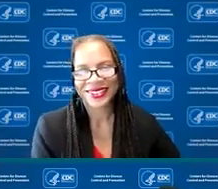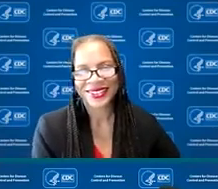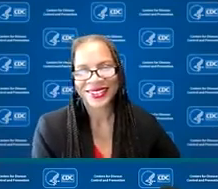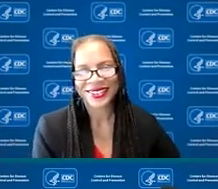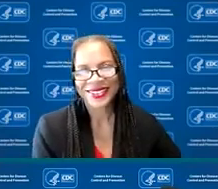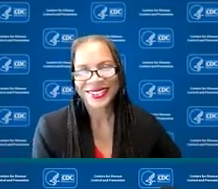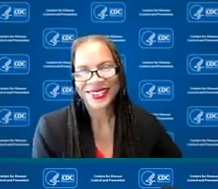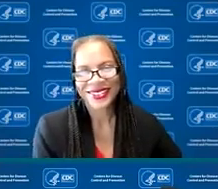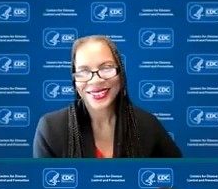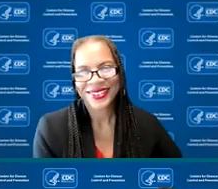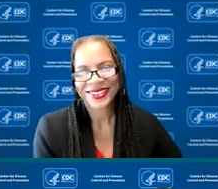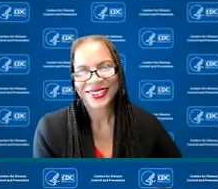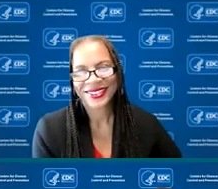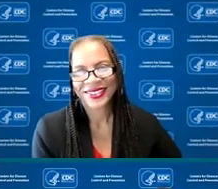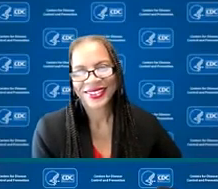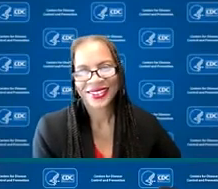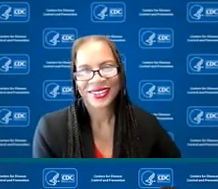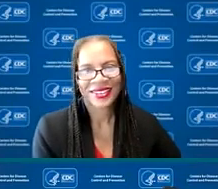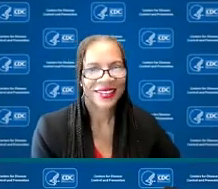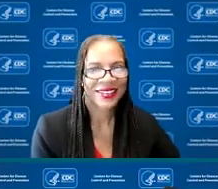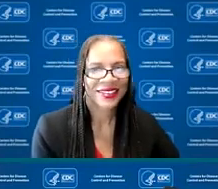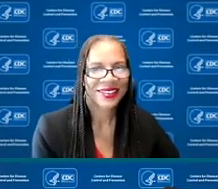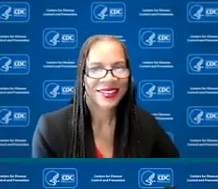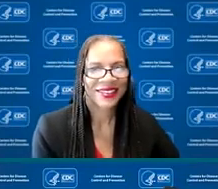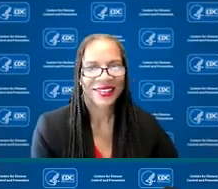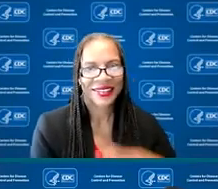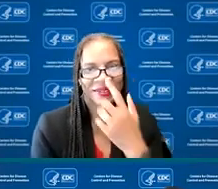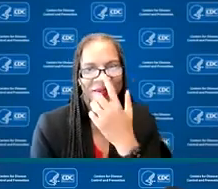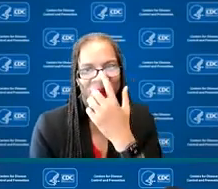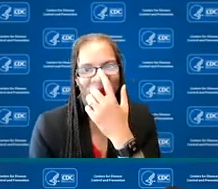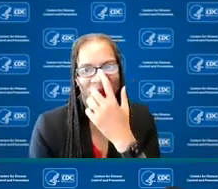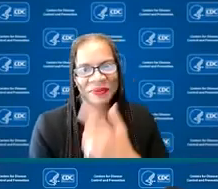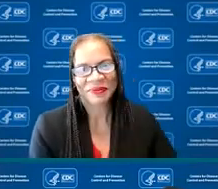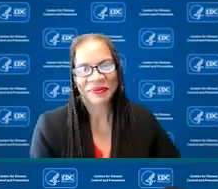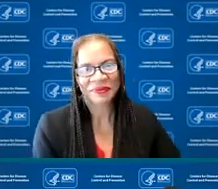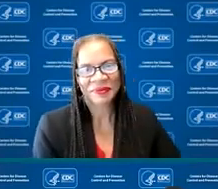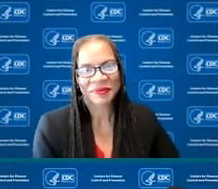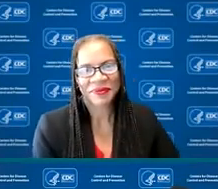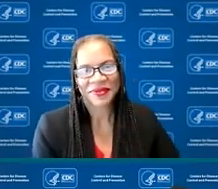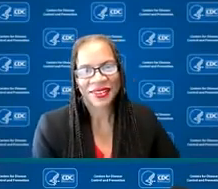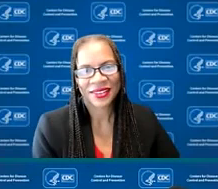Great. Thank you, and I think we have time for one more question, so this is what we’ll end on. What